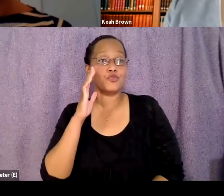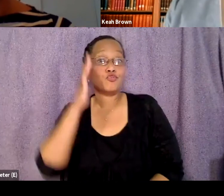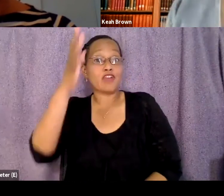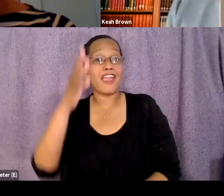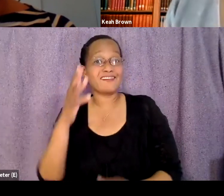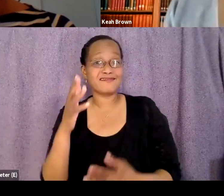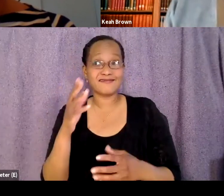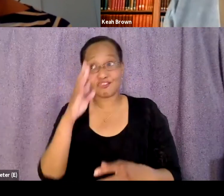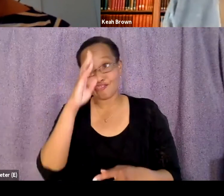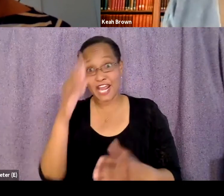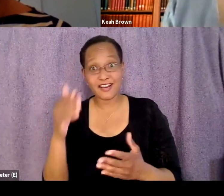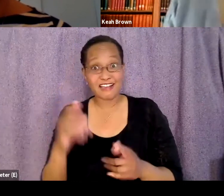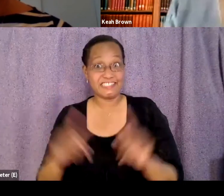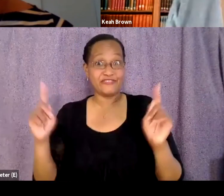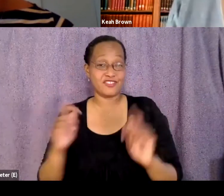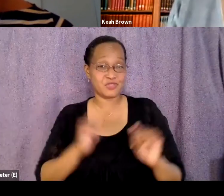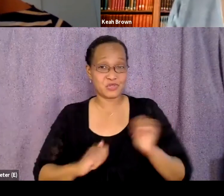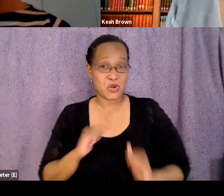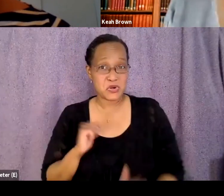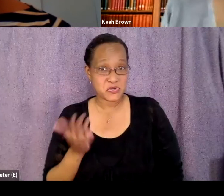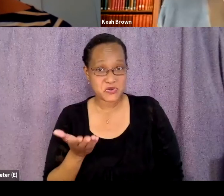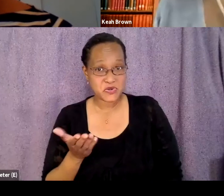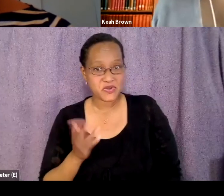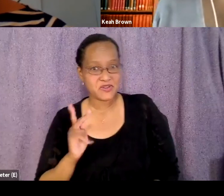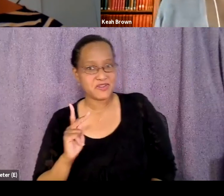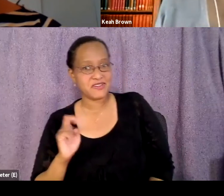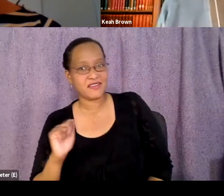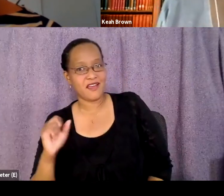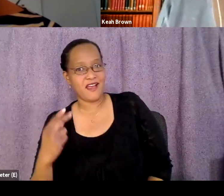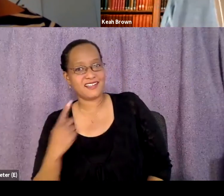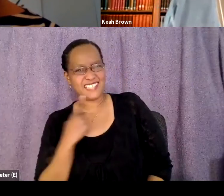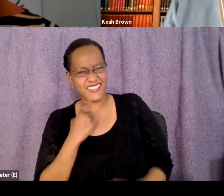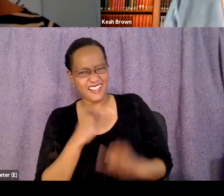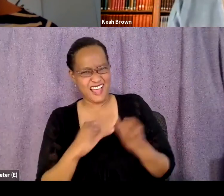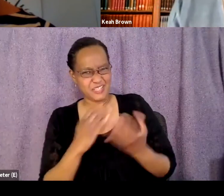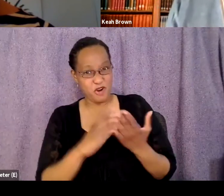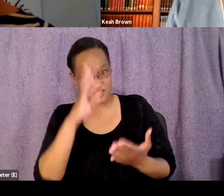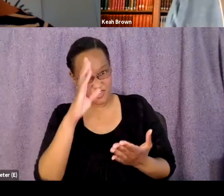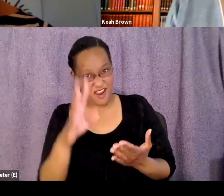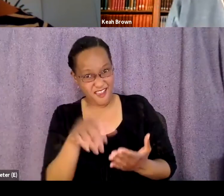Keah Brown: Oh well. Keah Brown: I'm not going to get to the last part of that question because you know things might be coming.